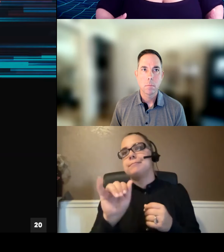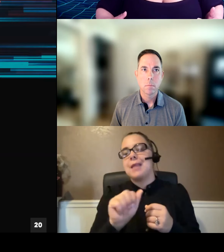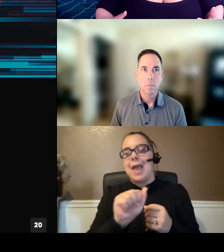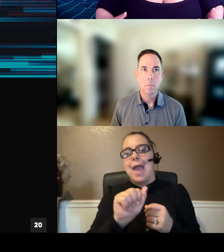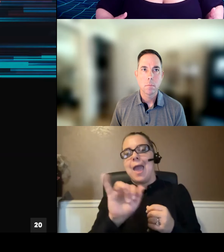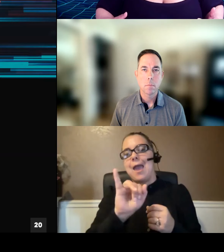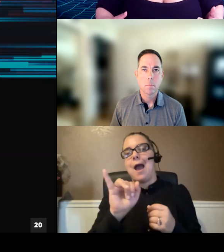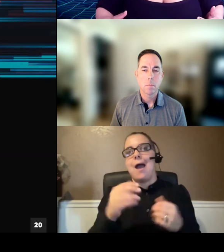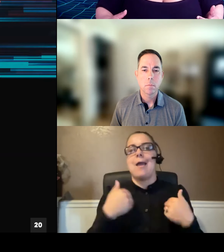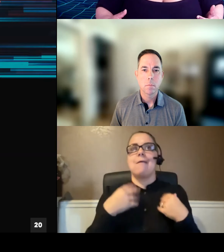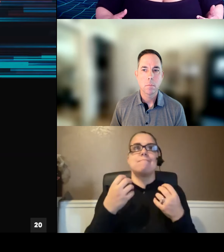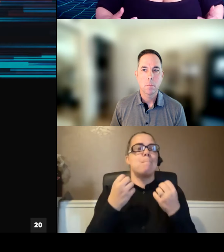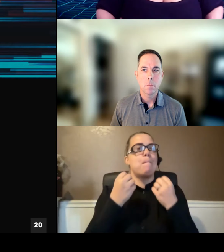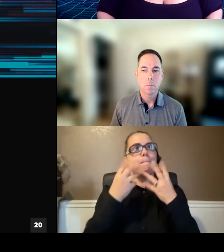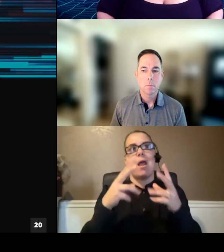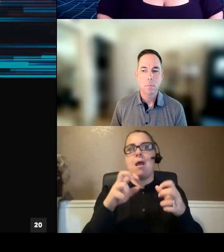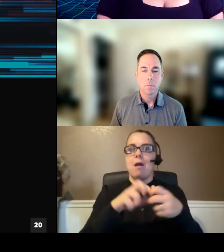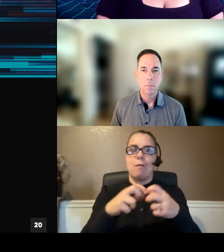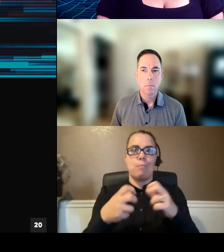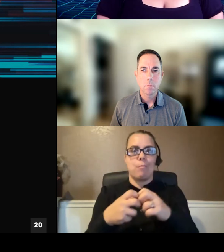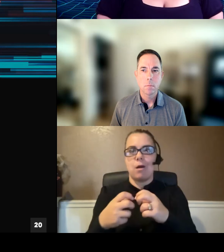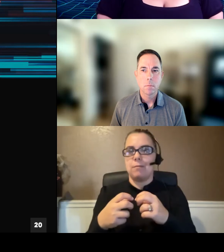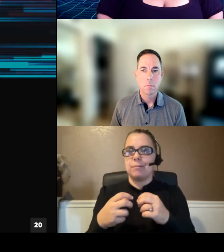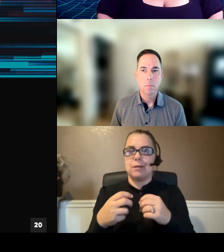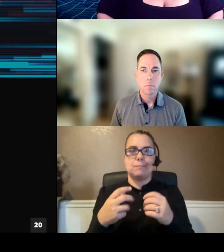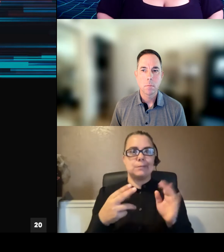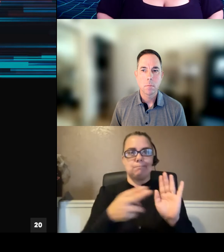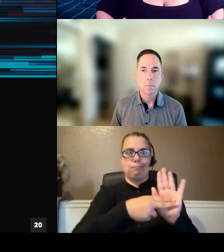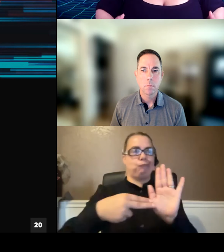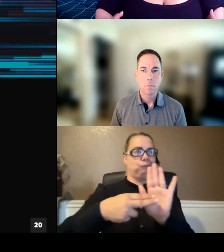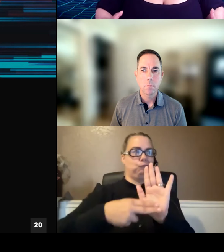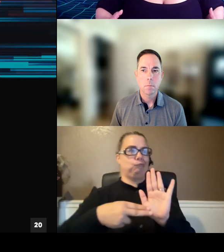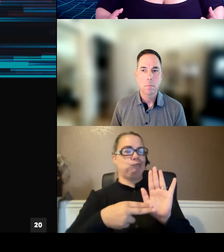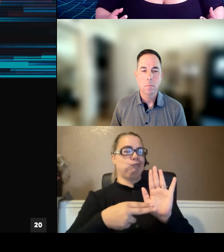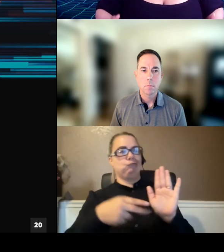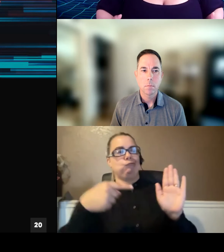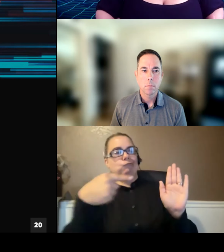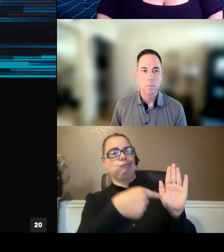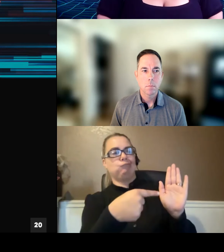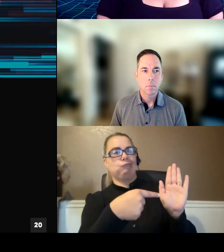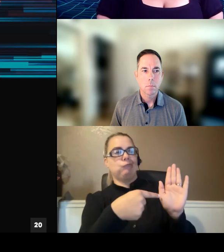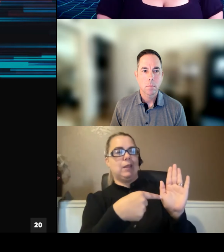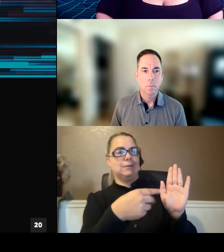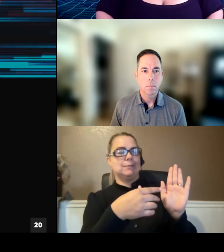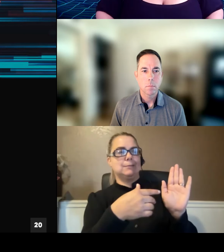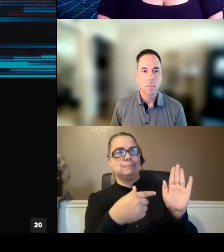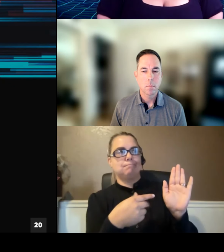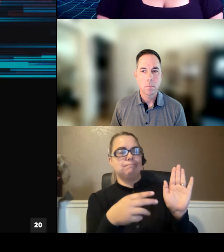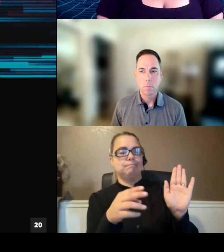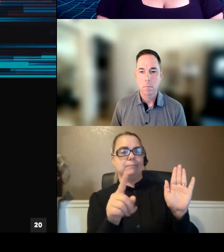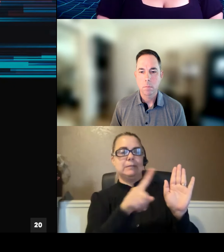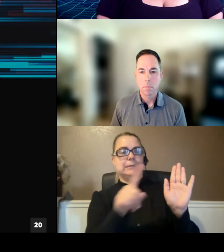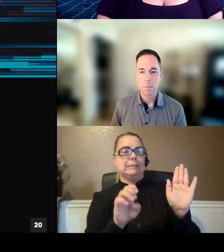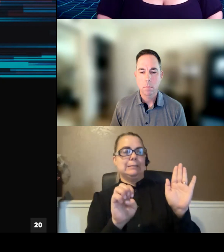is the zenith of technology and it solves for everything.